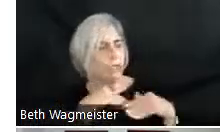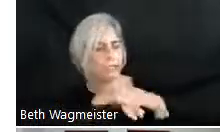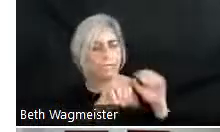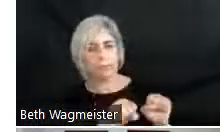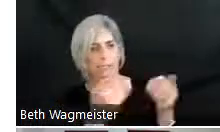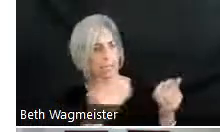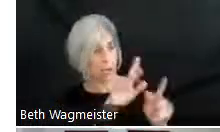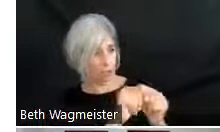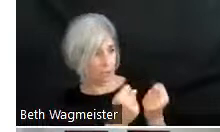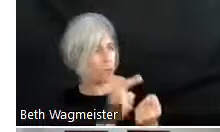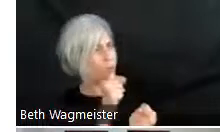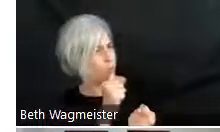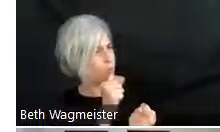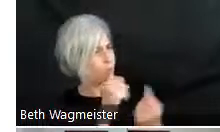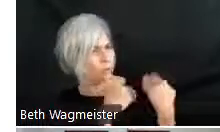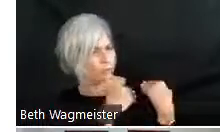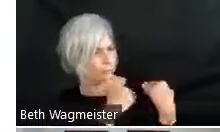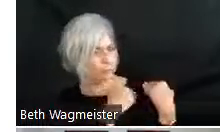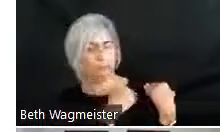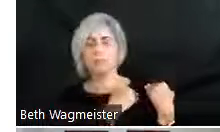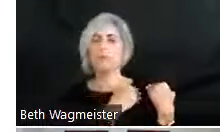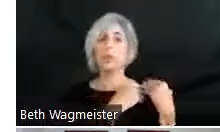on the team? By asking those open ended questions we can